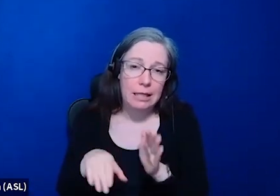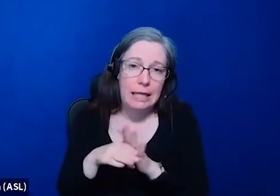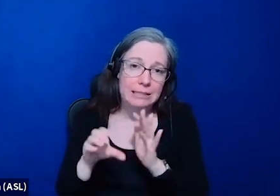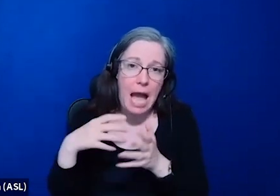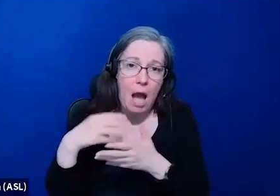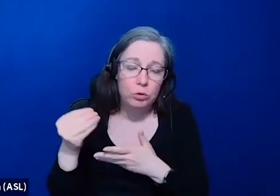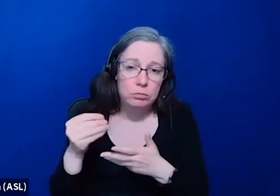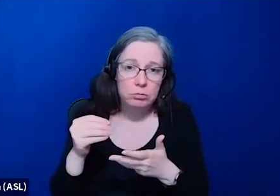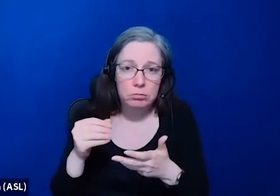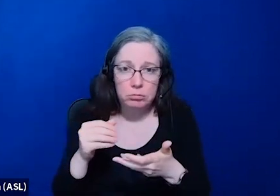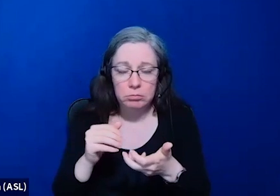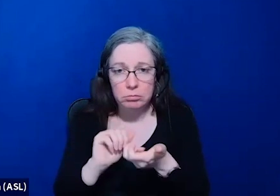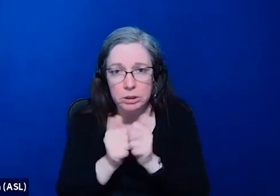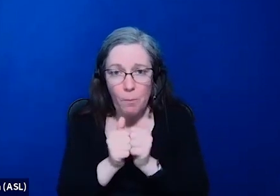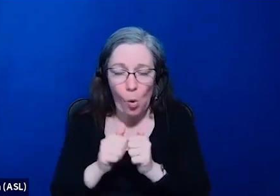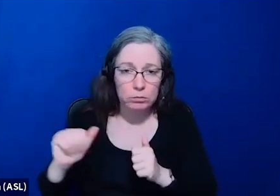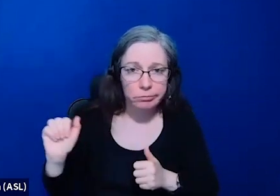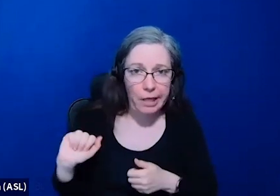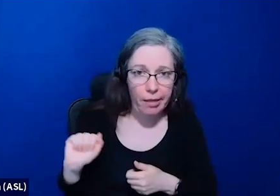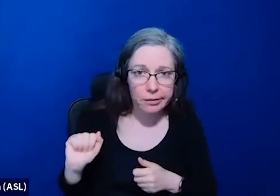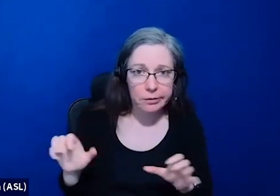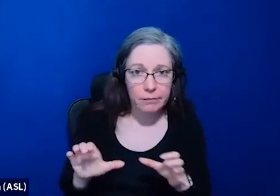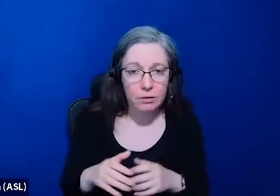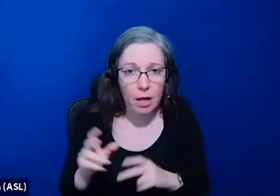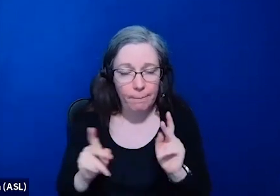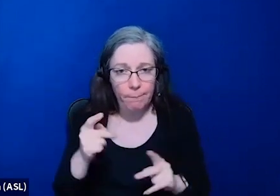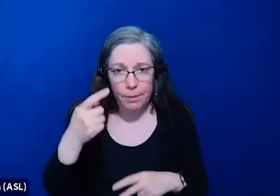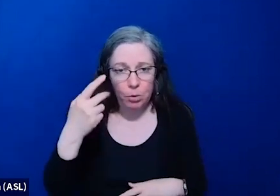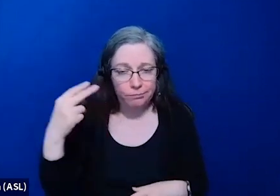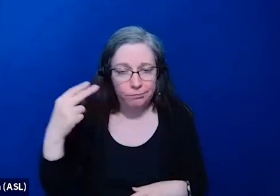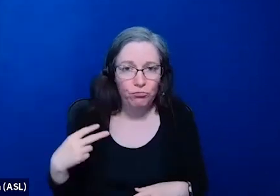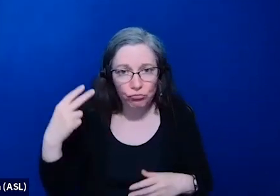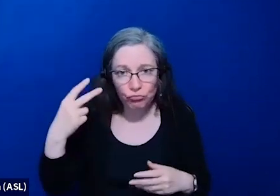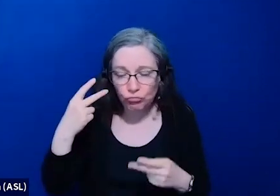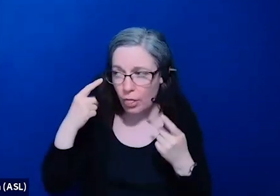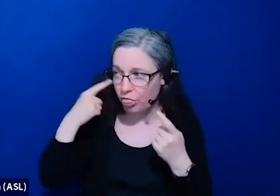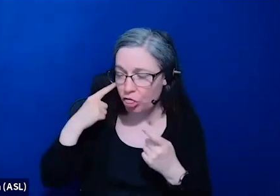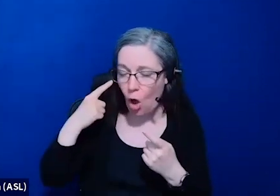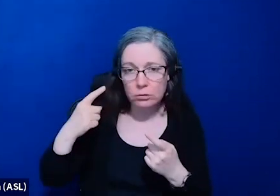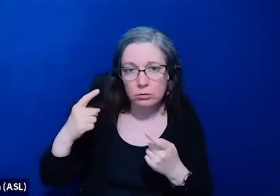and people thought that physically disabled people should be hidden.